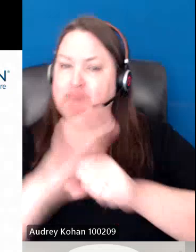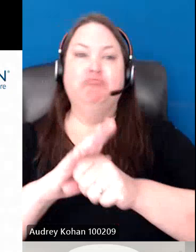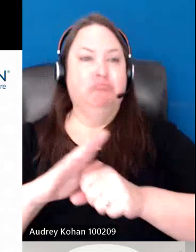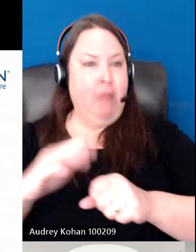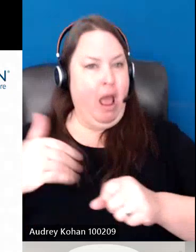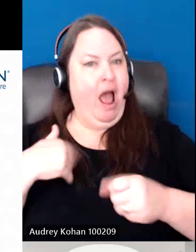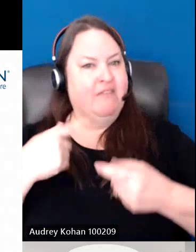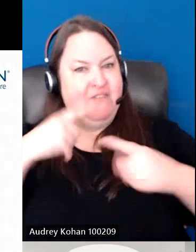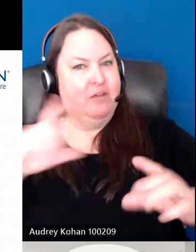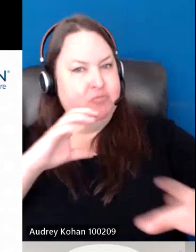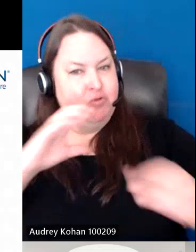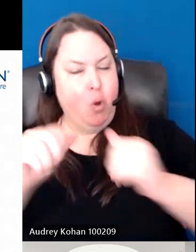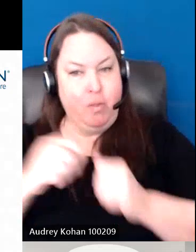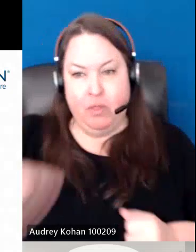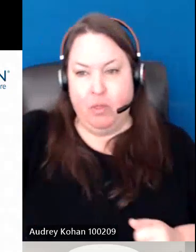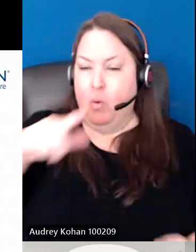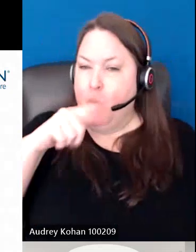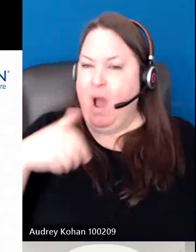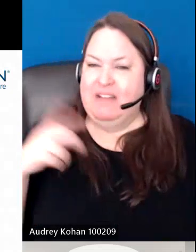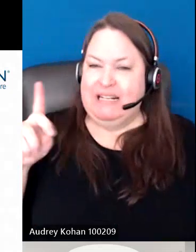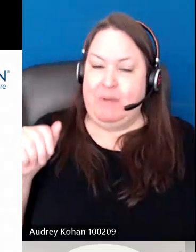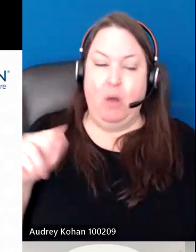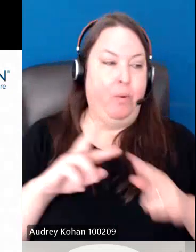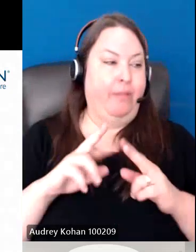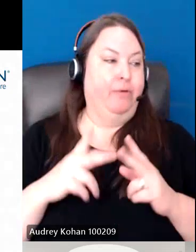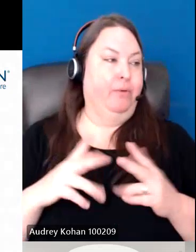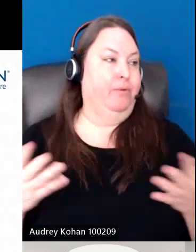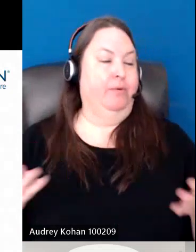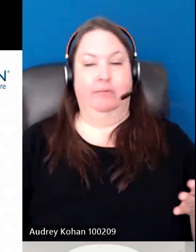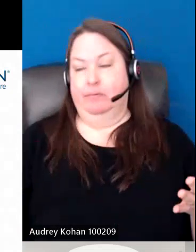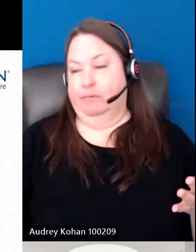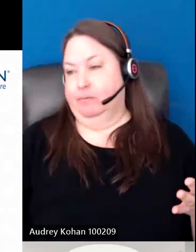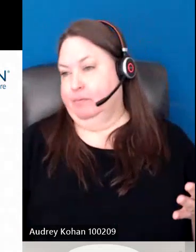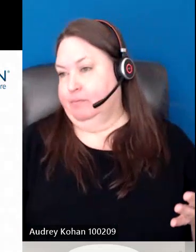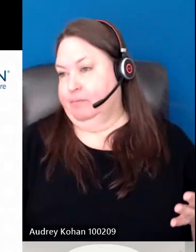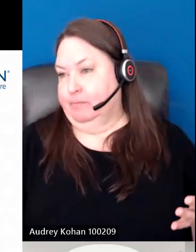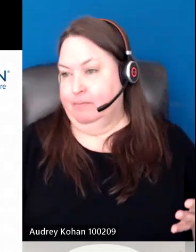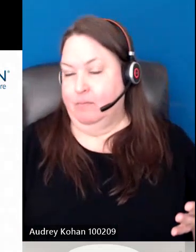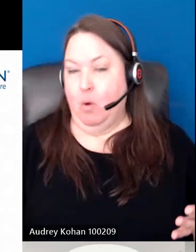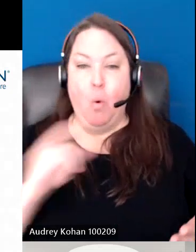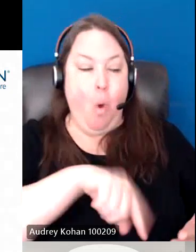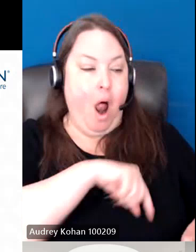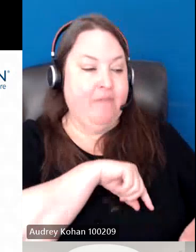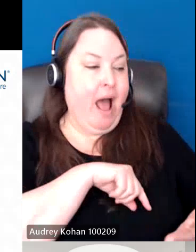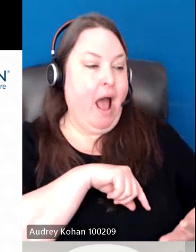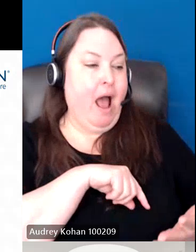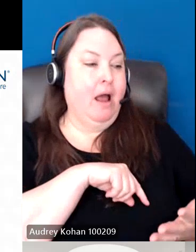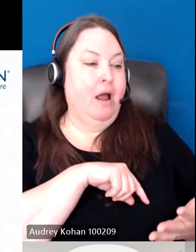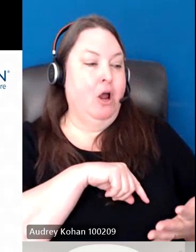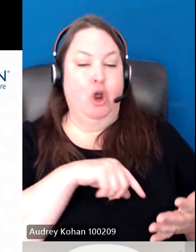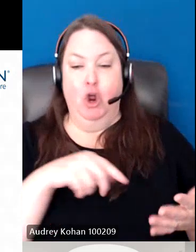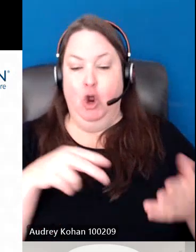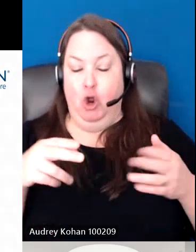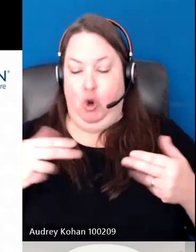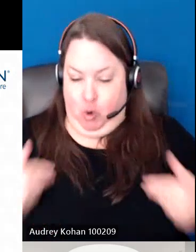people who uh have disabilities whether it's um uh qualified human interpreters whether